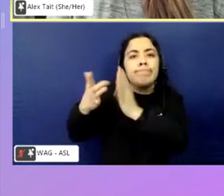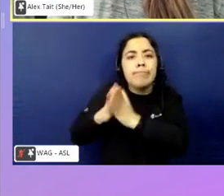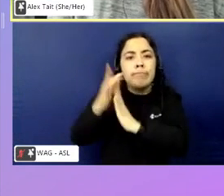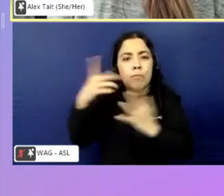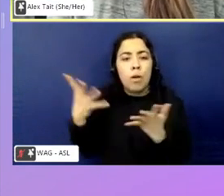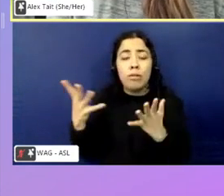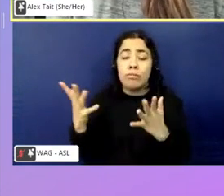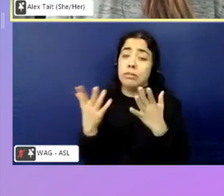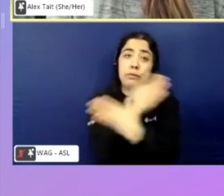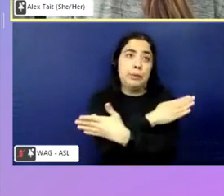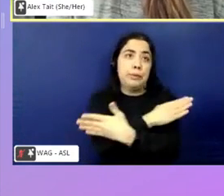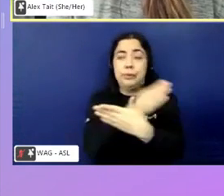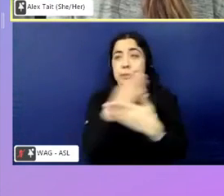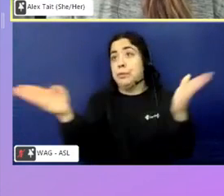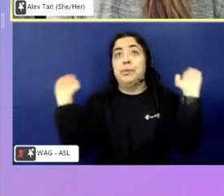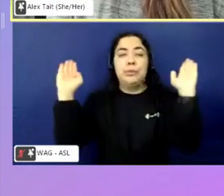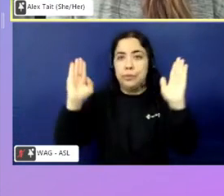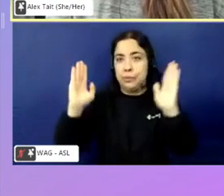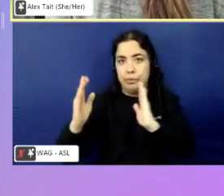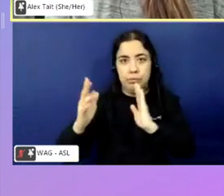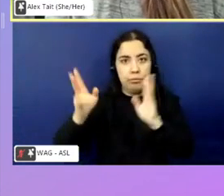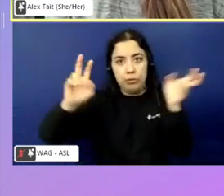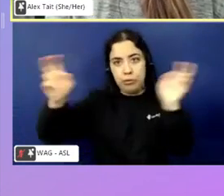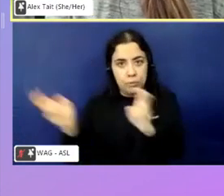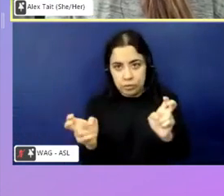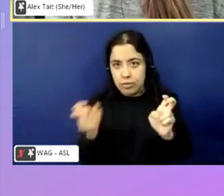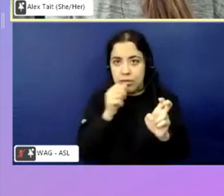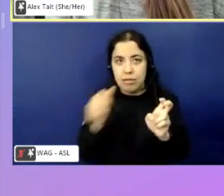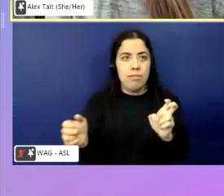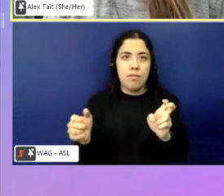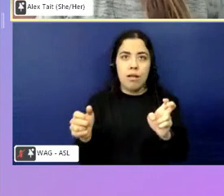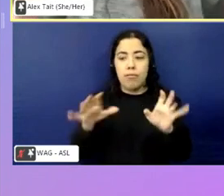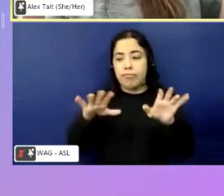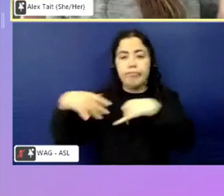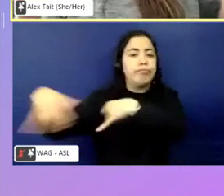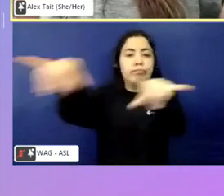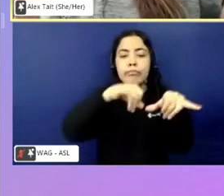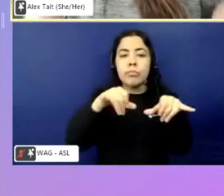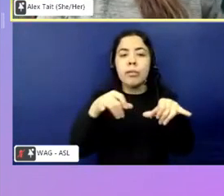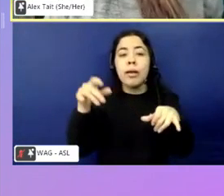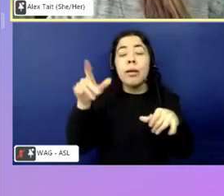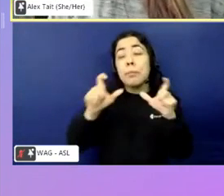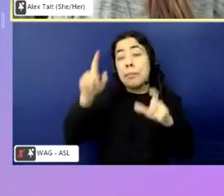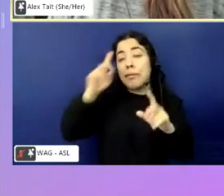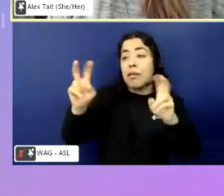Quick disclaimer, this is a big subject. I cannot cover it all. We're discussing a broad group who can't be